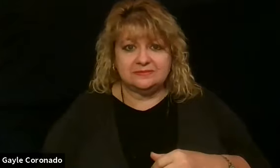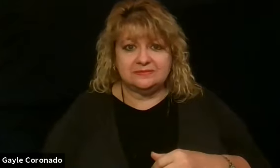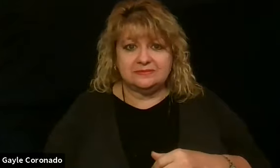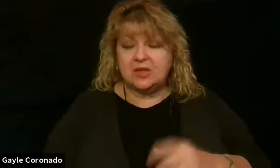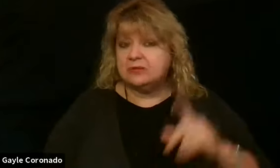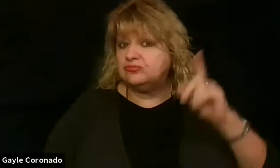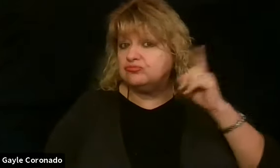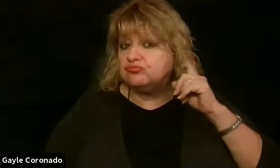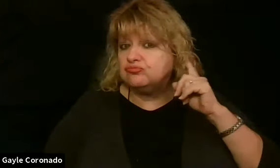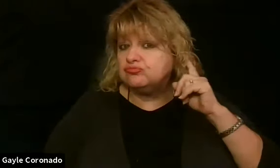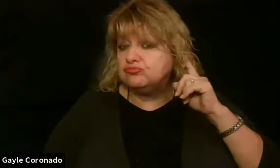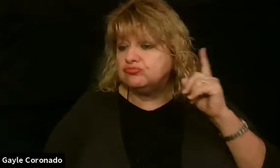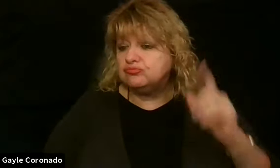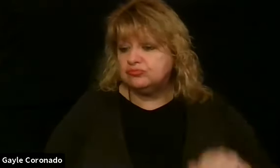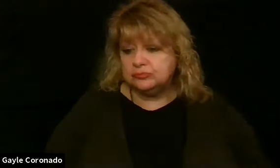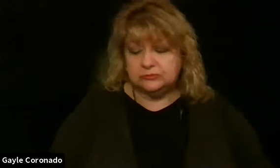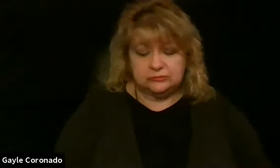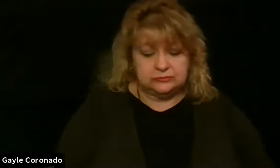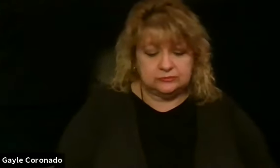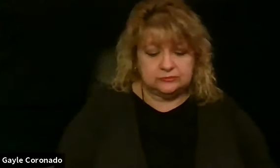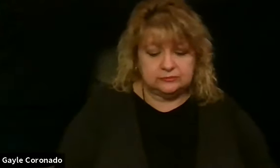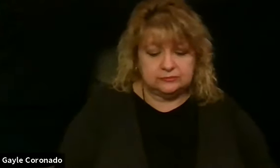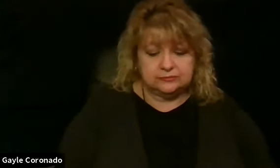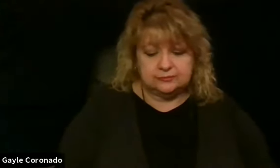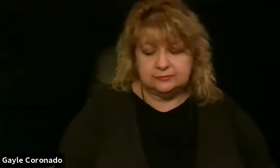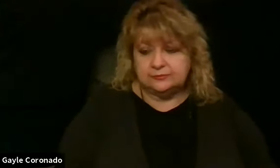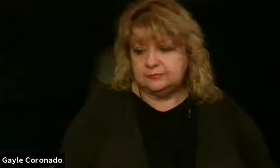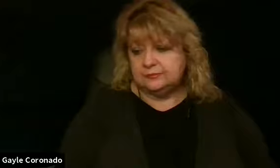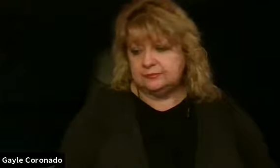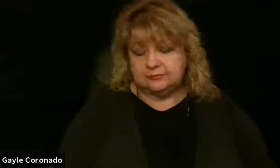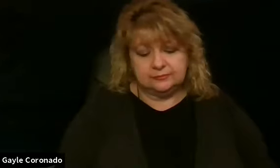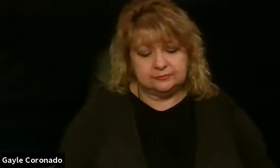We can't, I can't